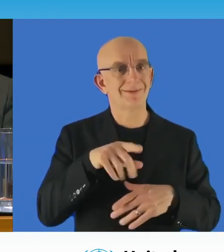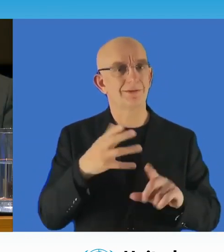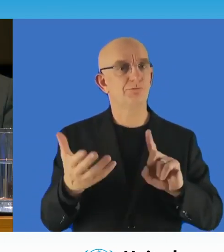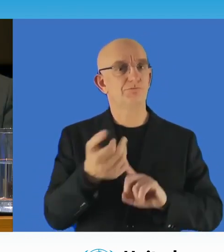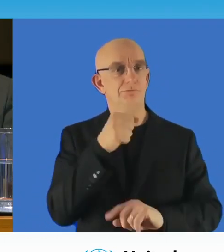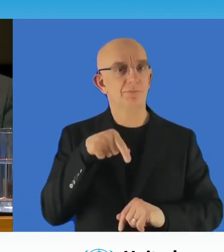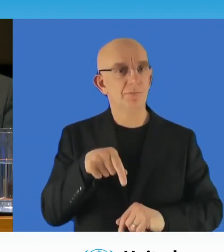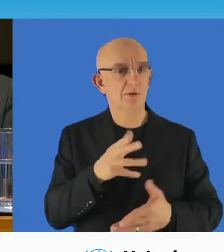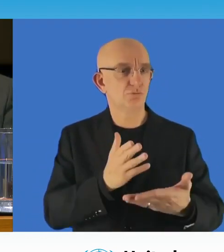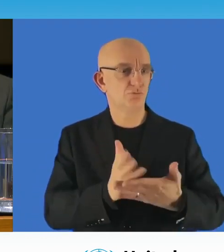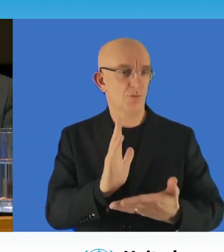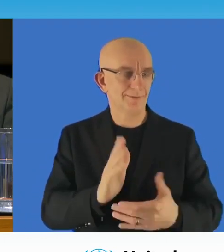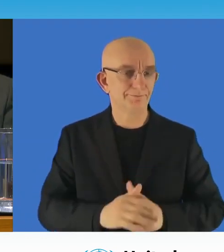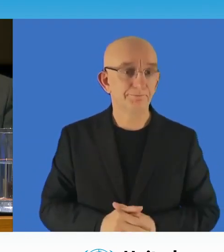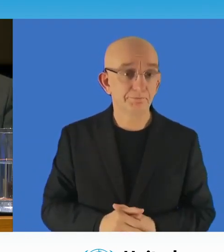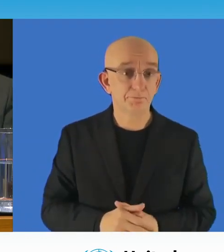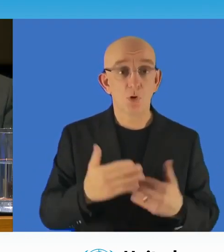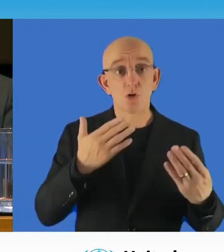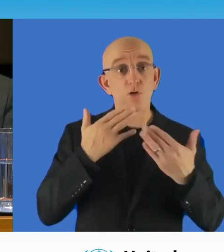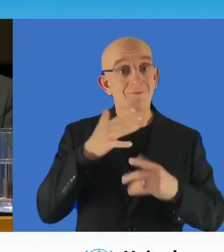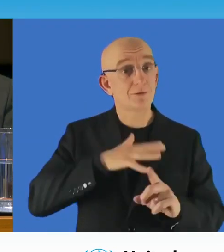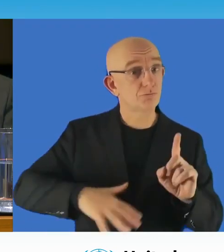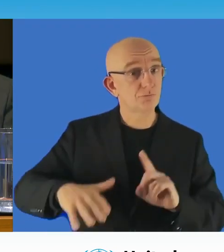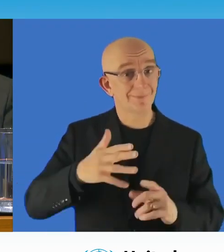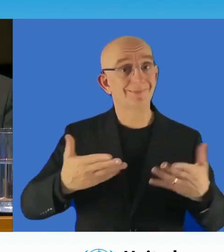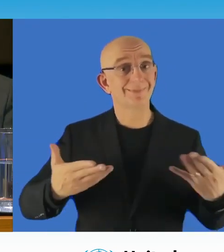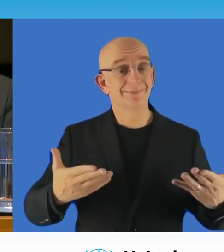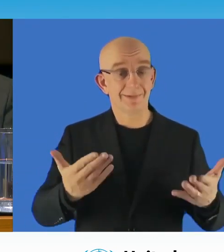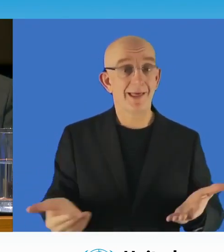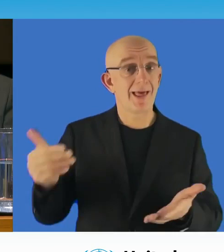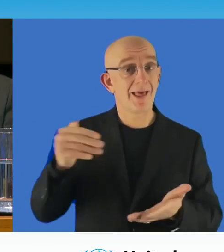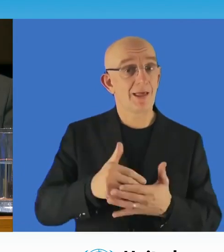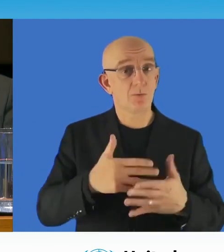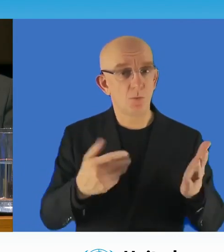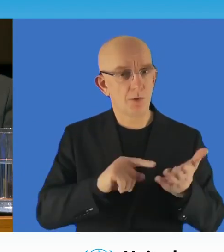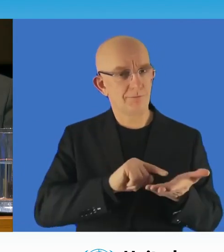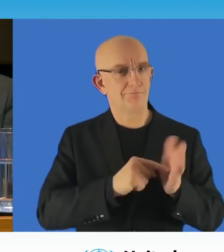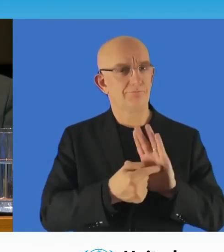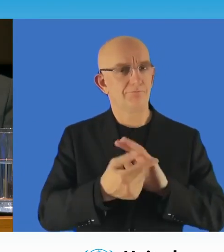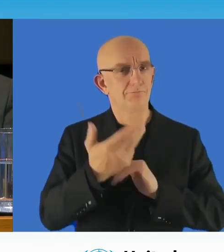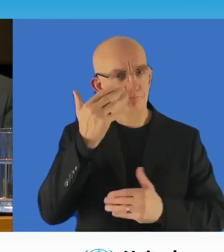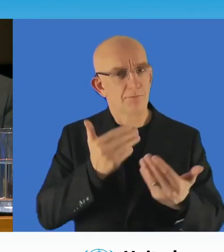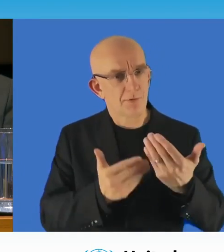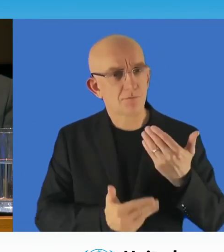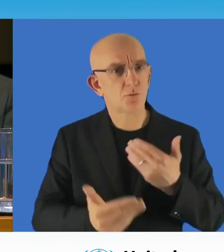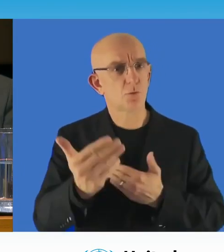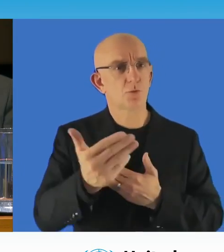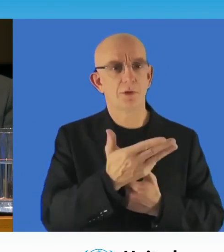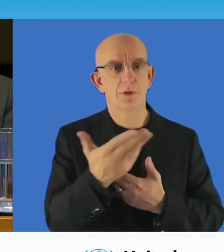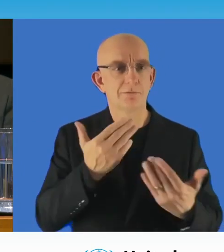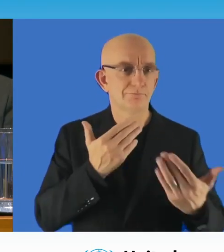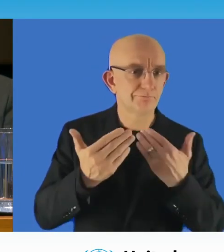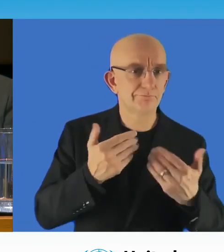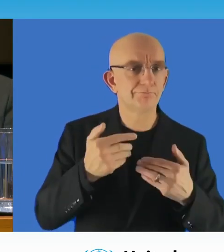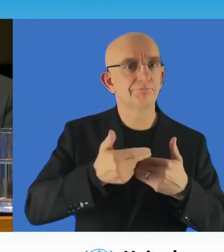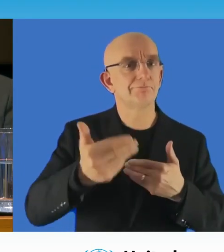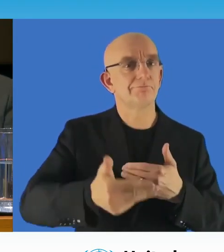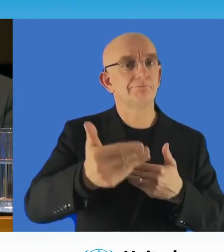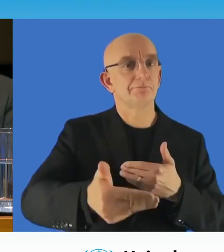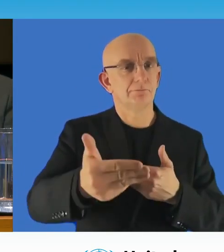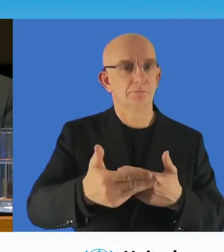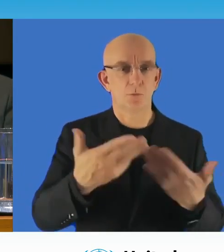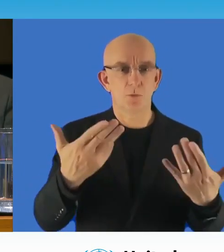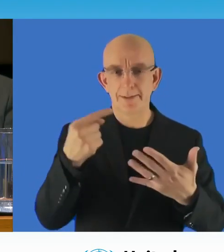tackling the most pressing issues with the goal of bolstering our Collective efforts both in ambition